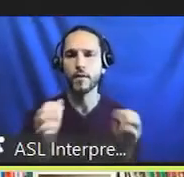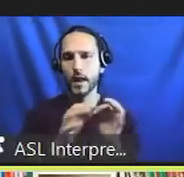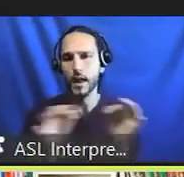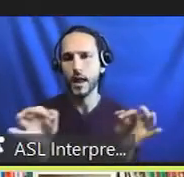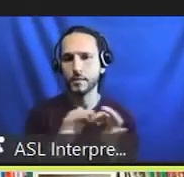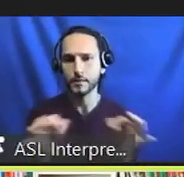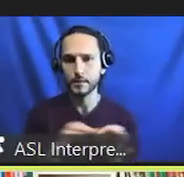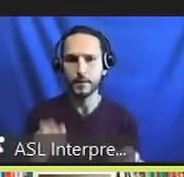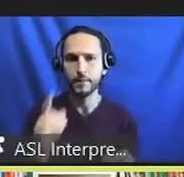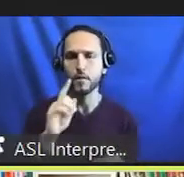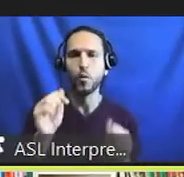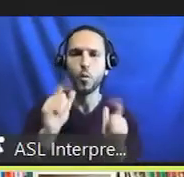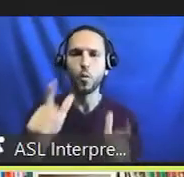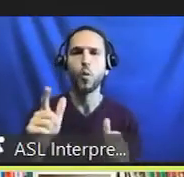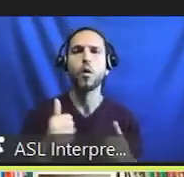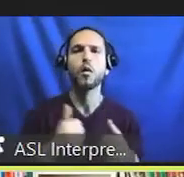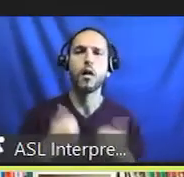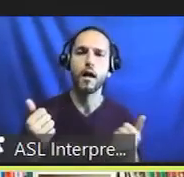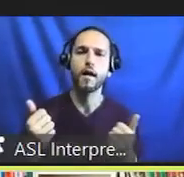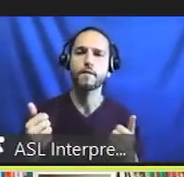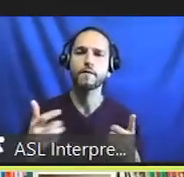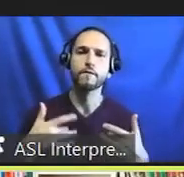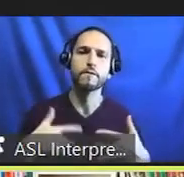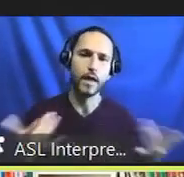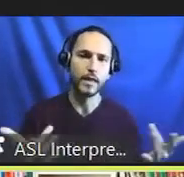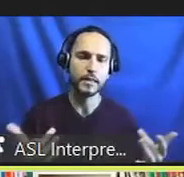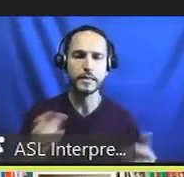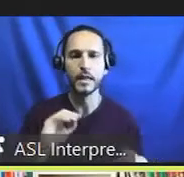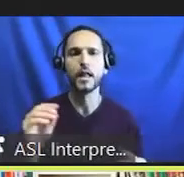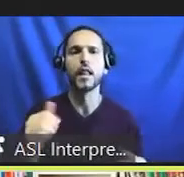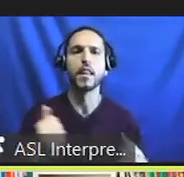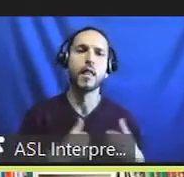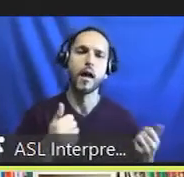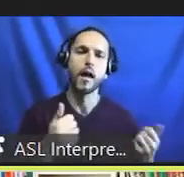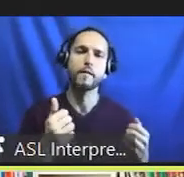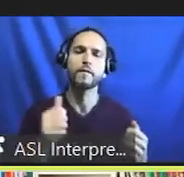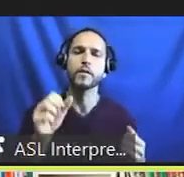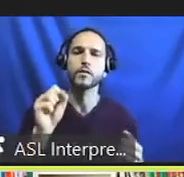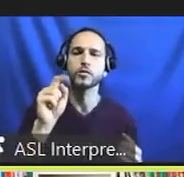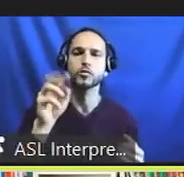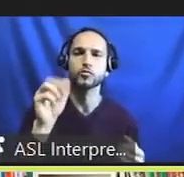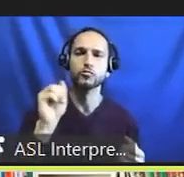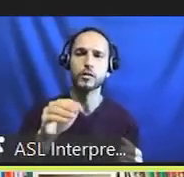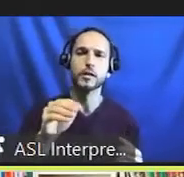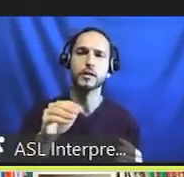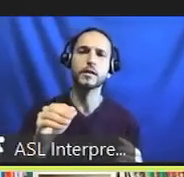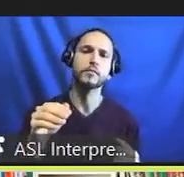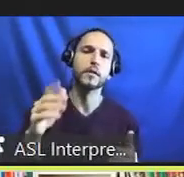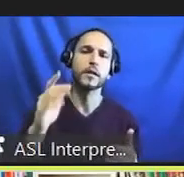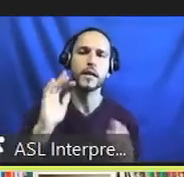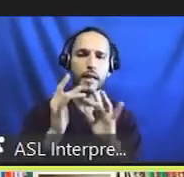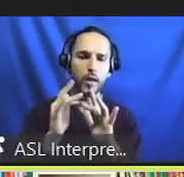for all live events and for their livestreamed events as well. So that goes for the video and audio